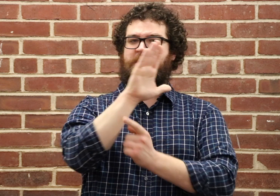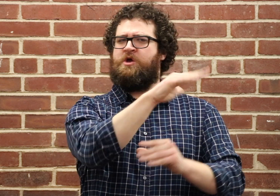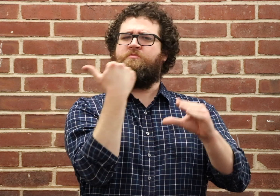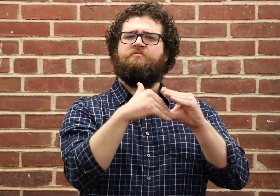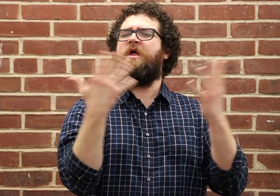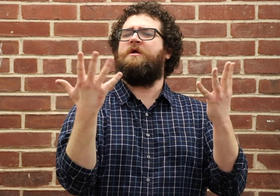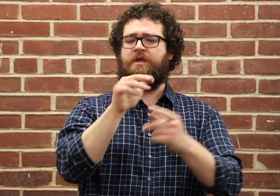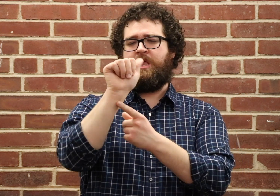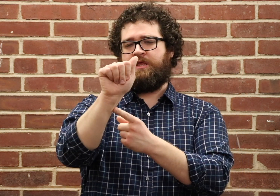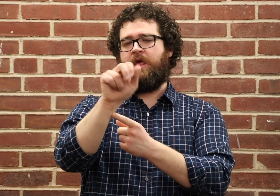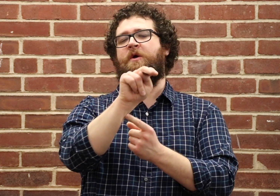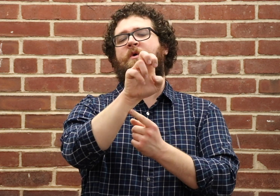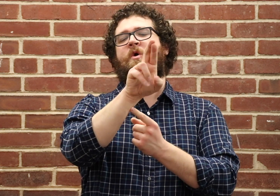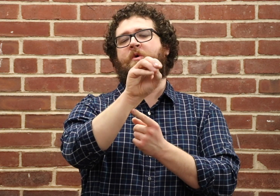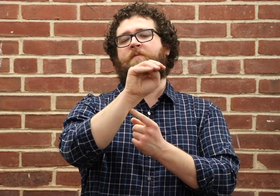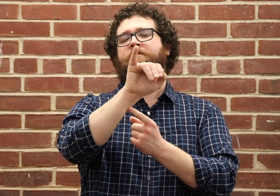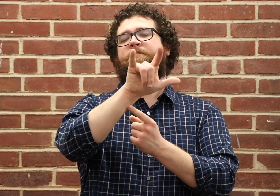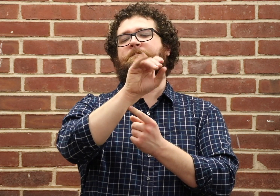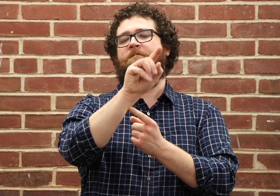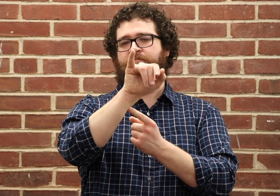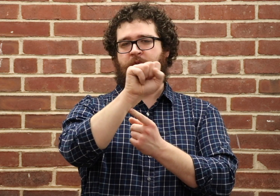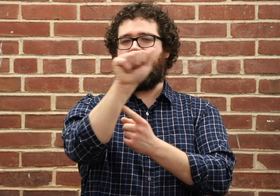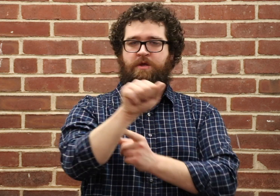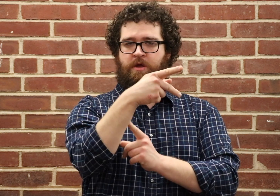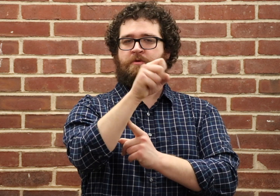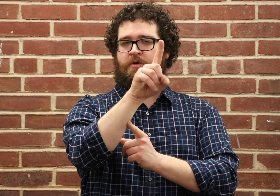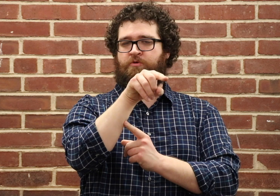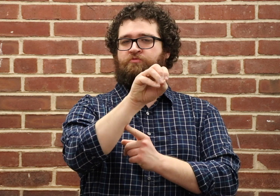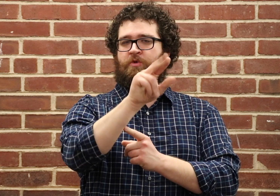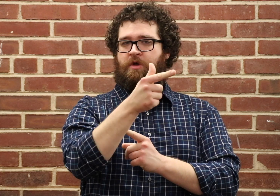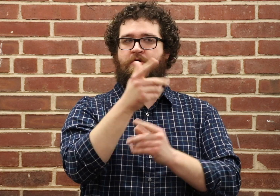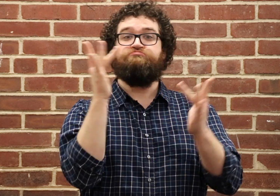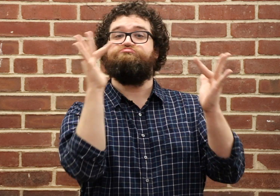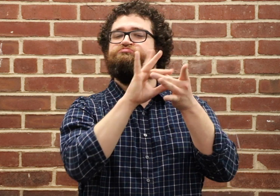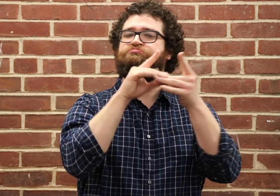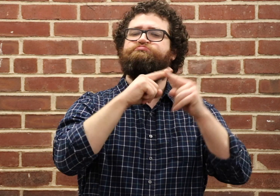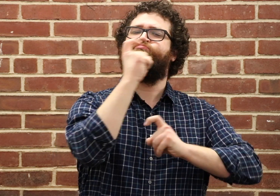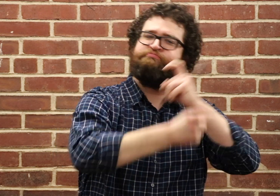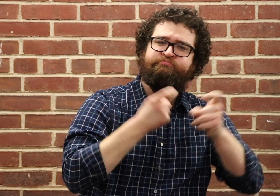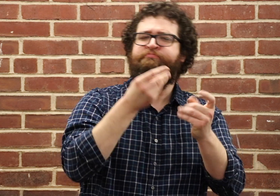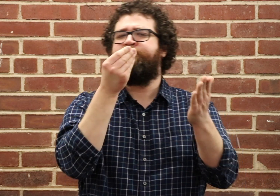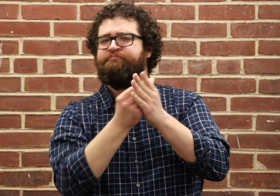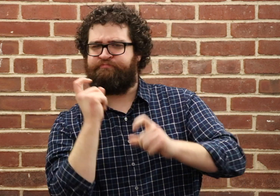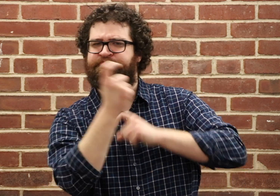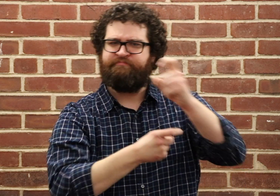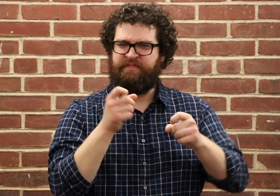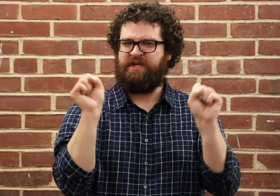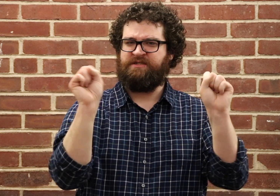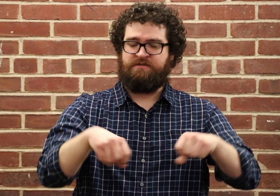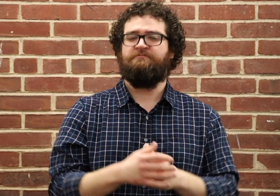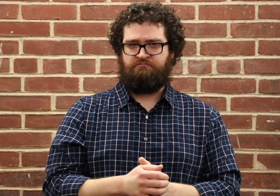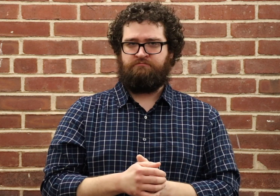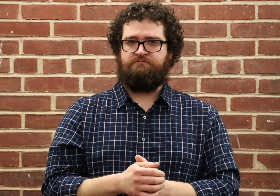at aneromiliotis@psd.org.